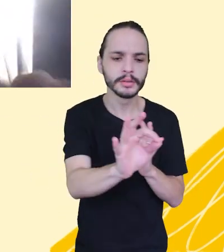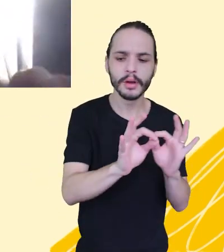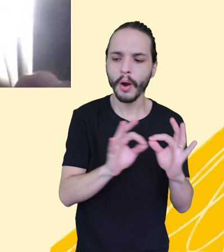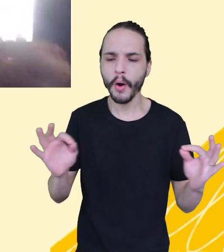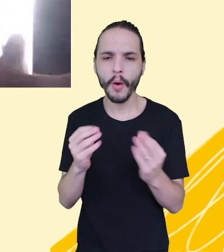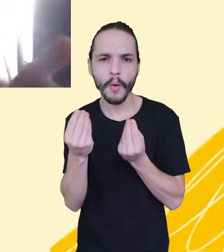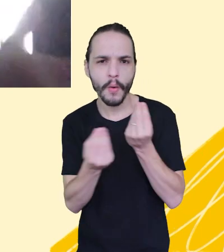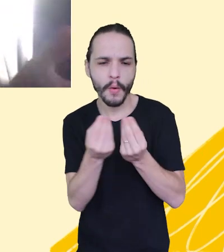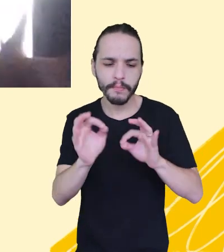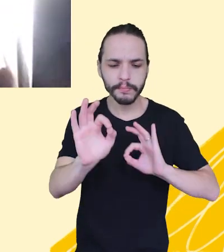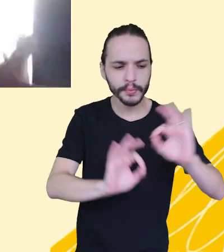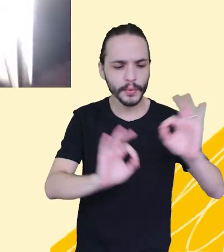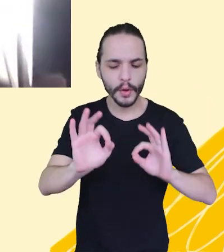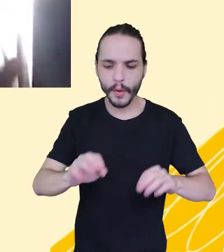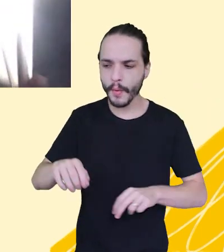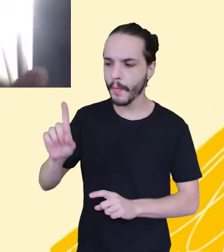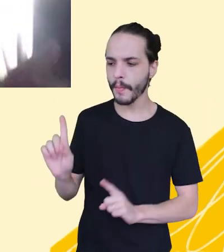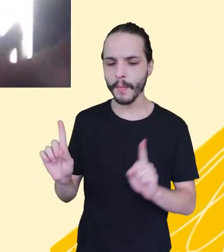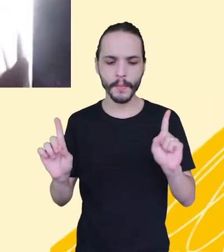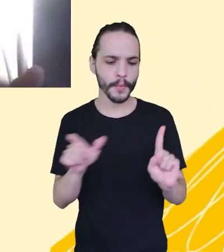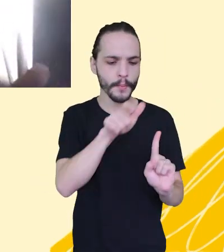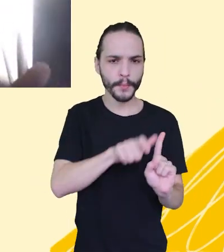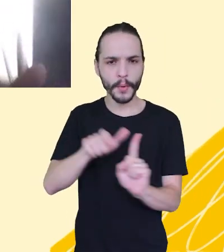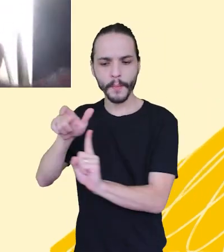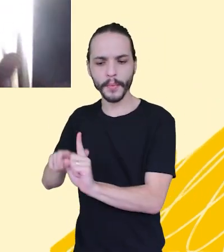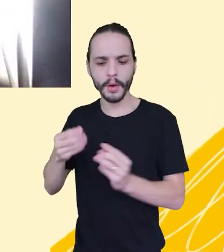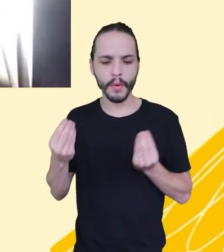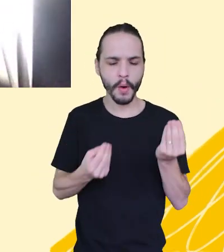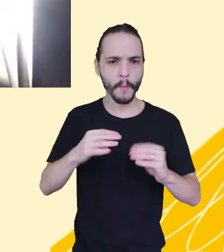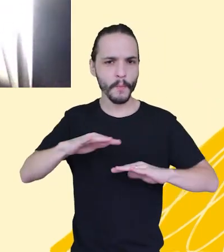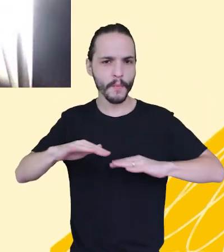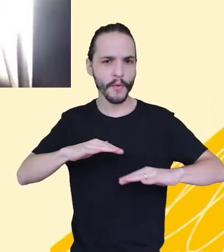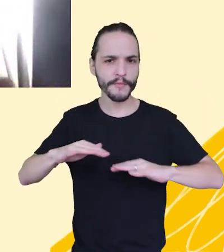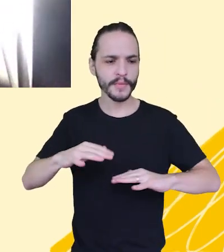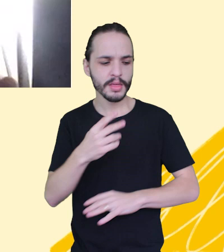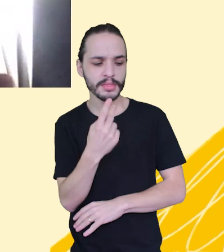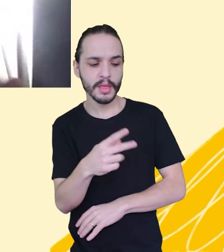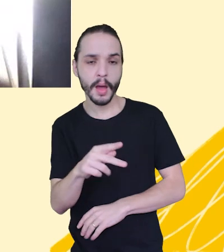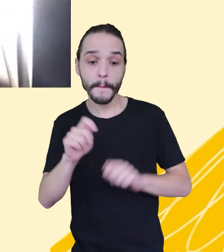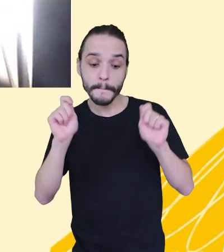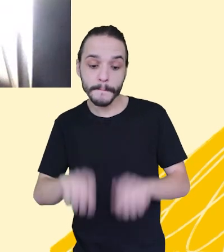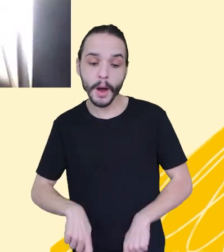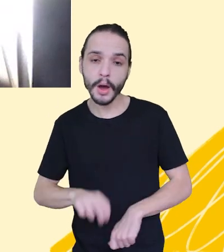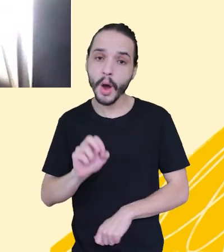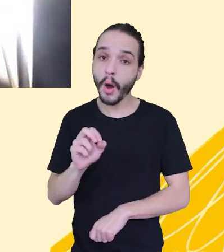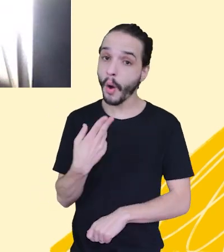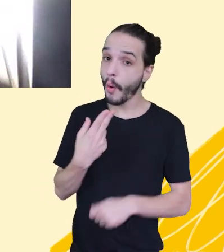the spots where they will be? What movement is possible or necessary